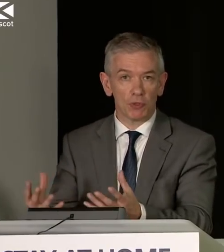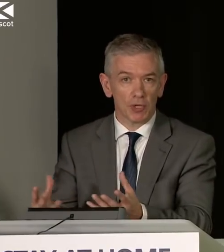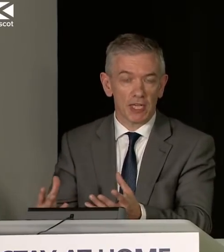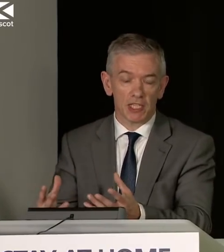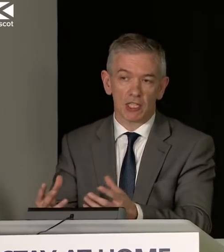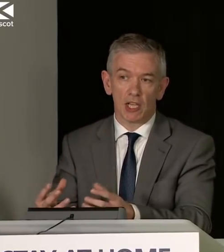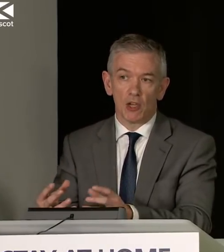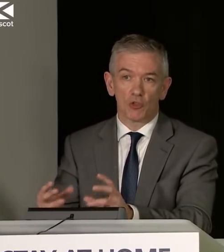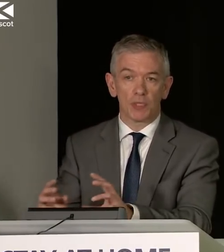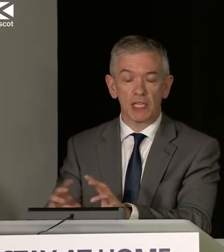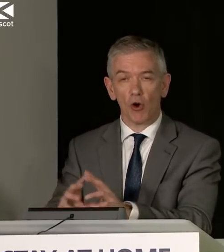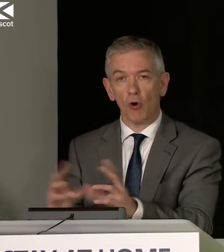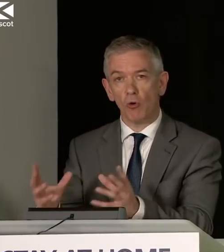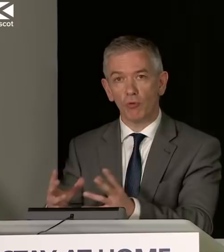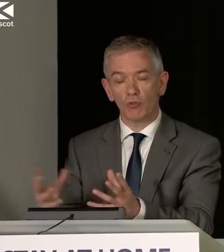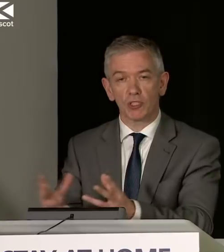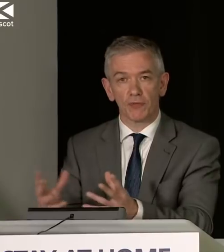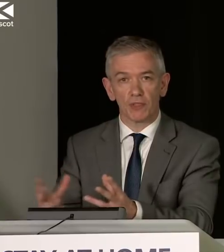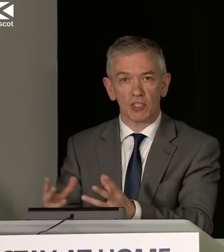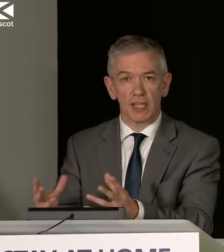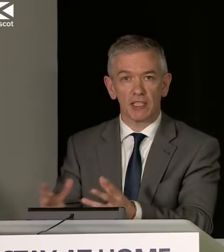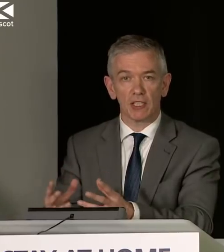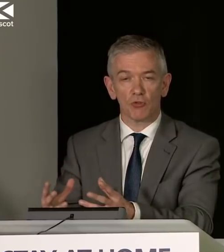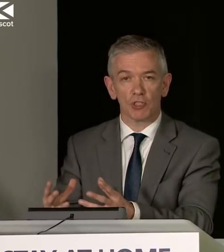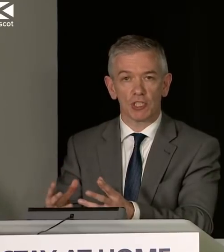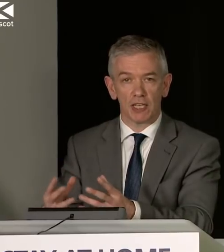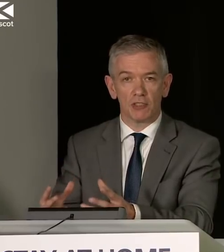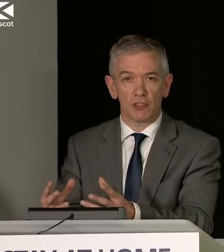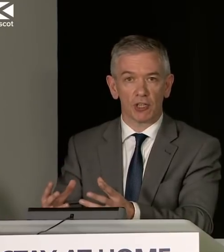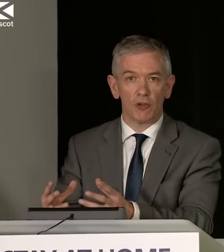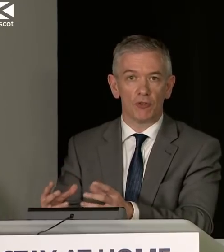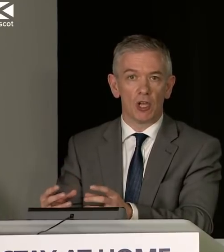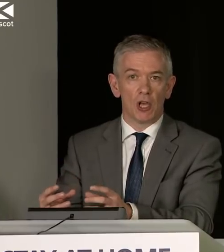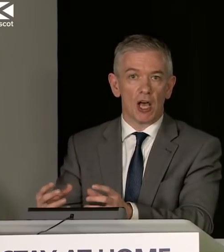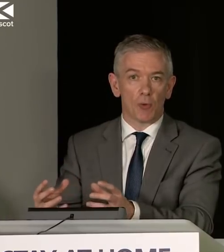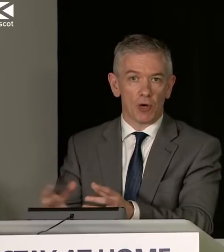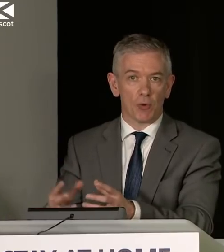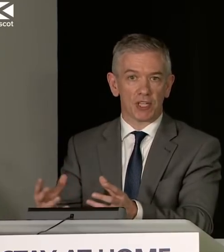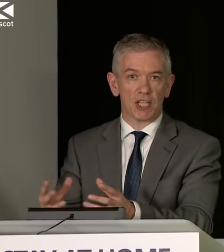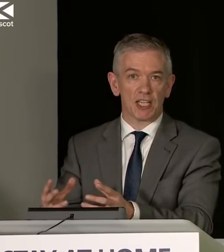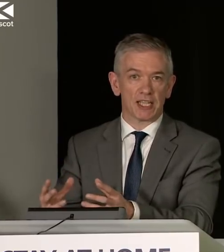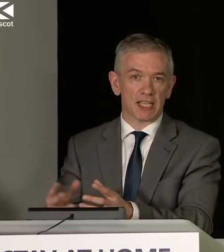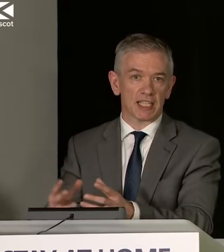of hospital cases. So we take all those different data sources into account while we are assessing